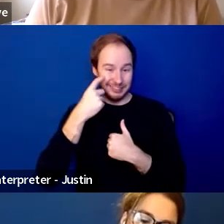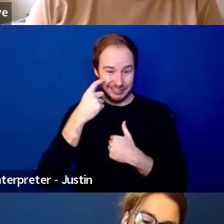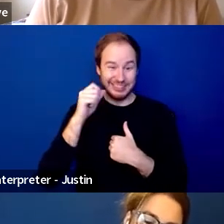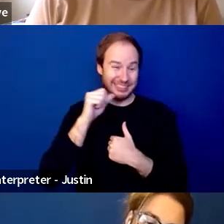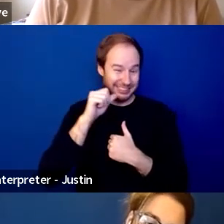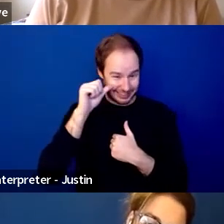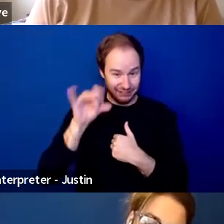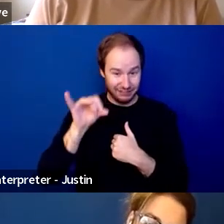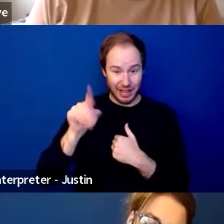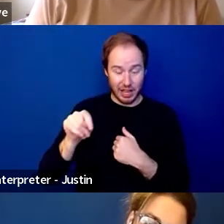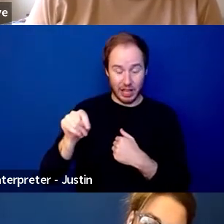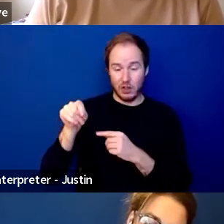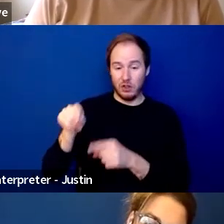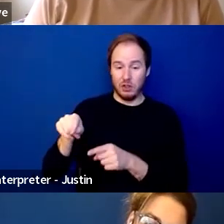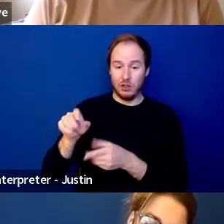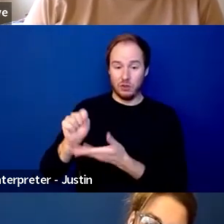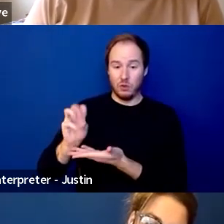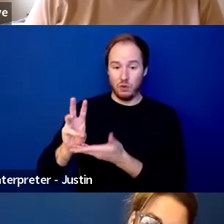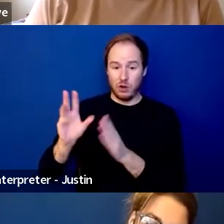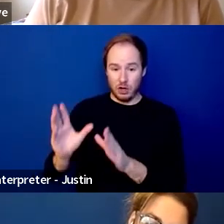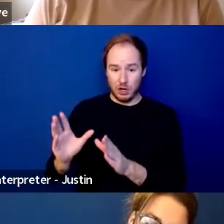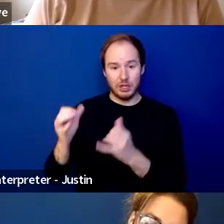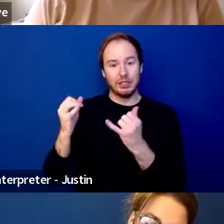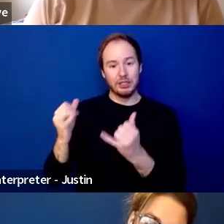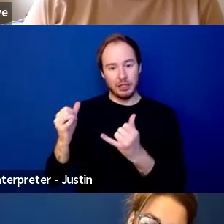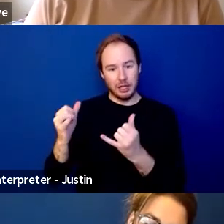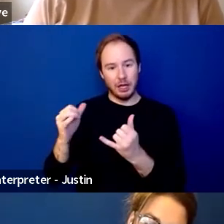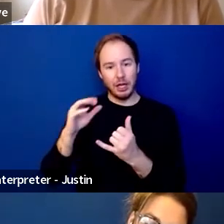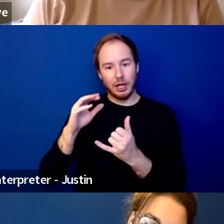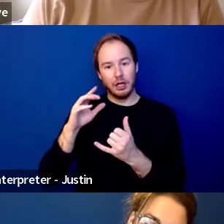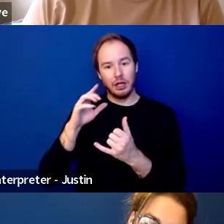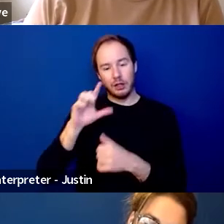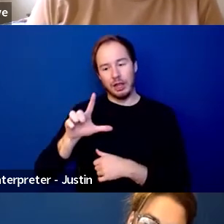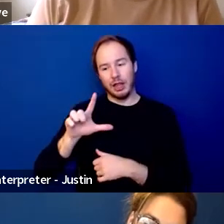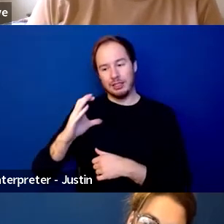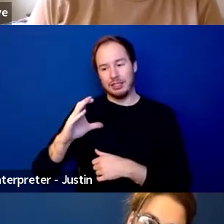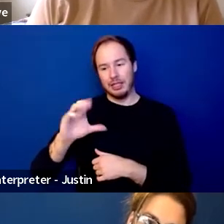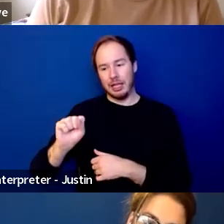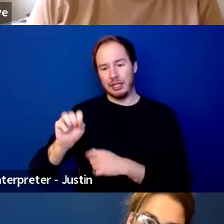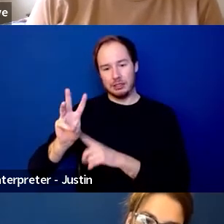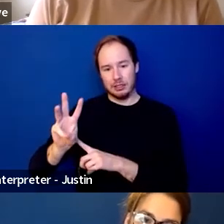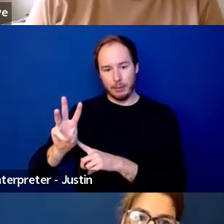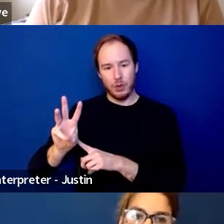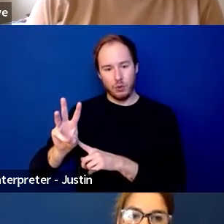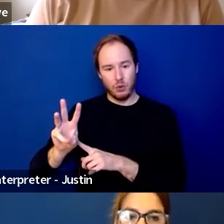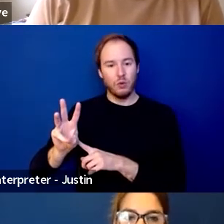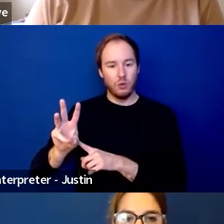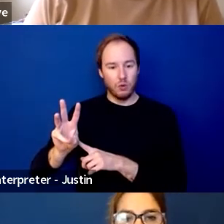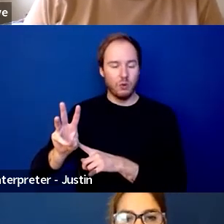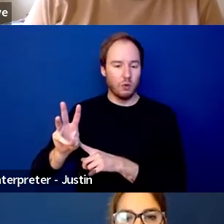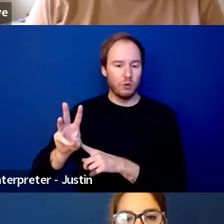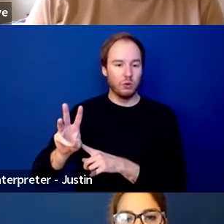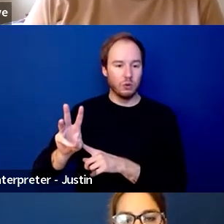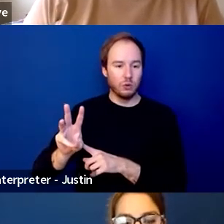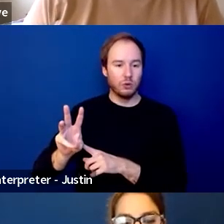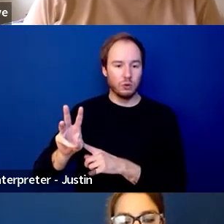she is now an LCSW, so that she surprised us all.